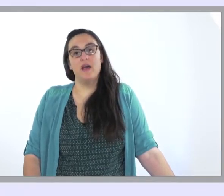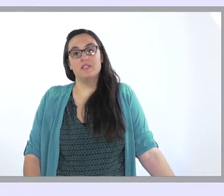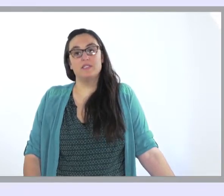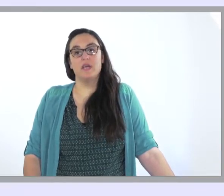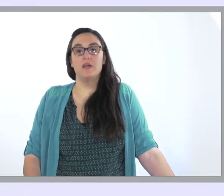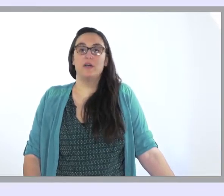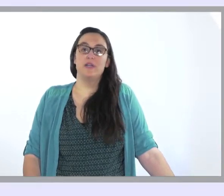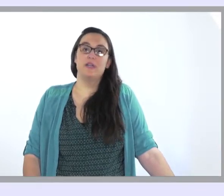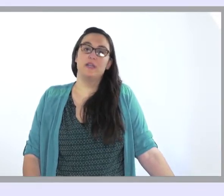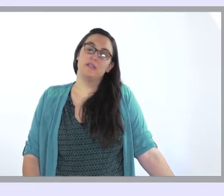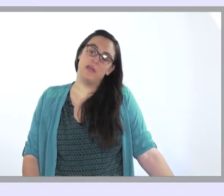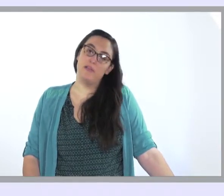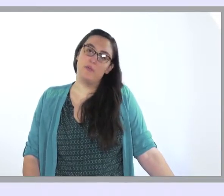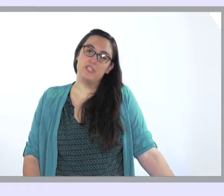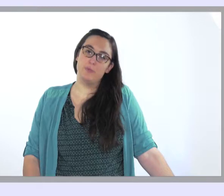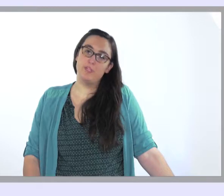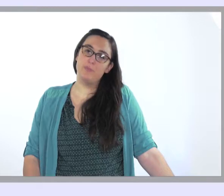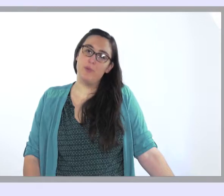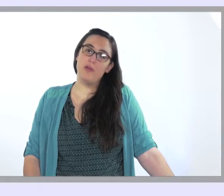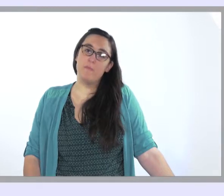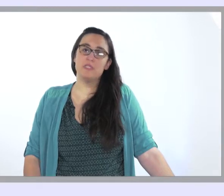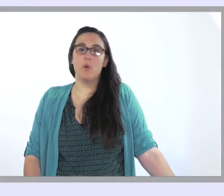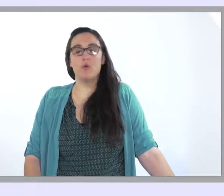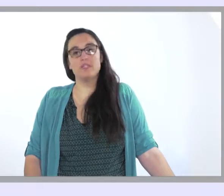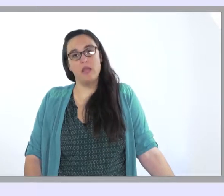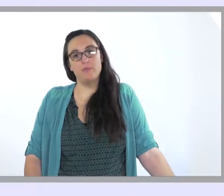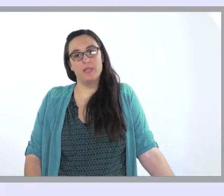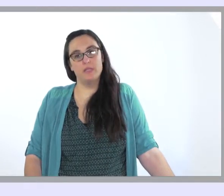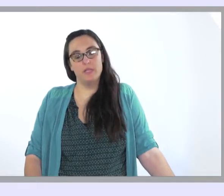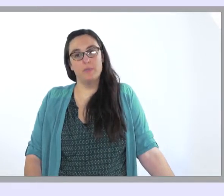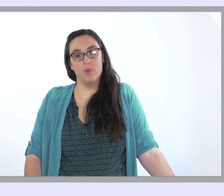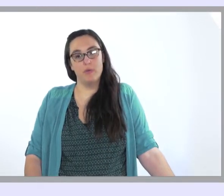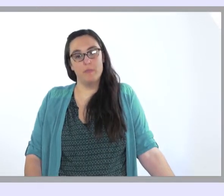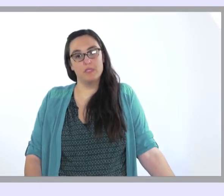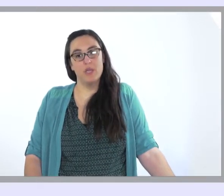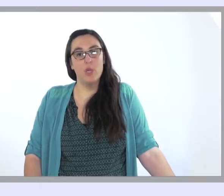either as sign language interpreting programs or sign presented programs.